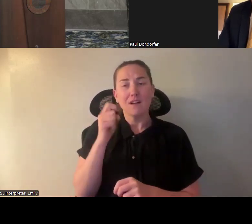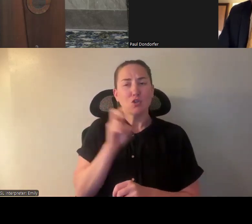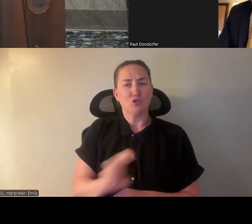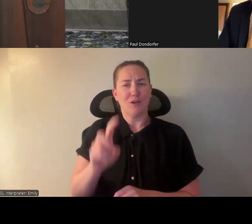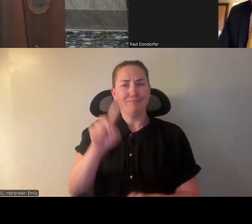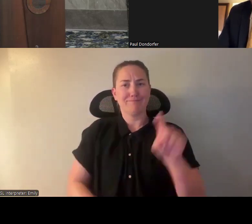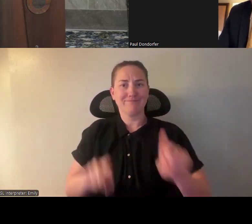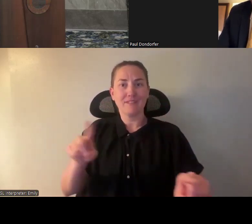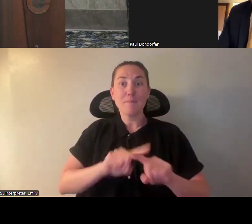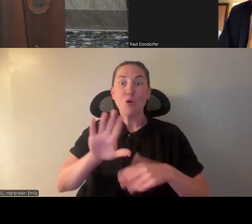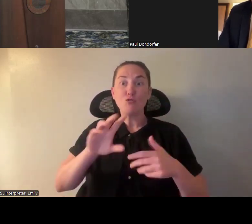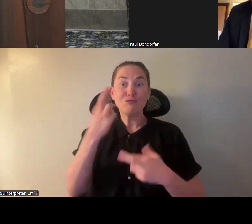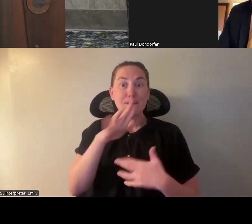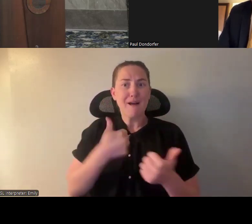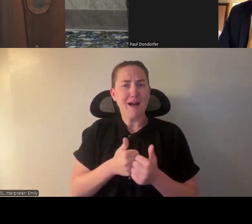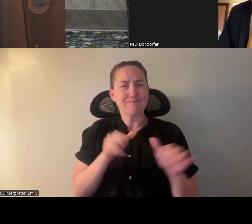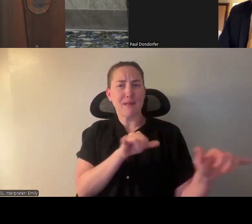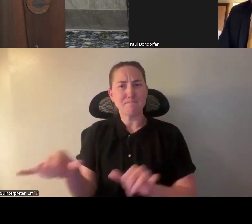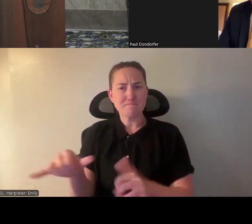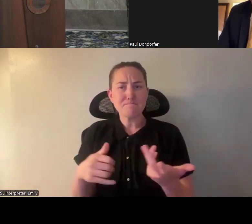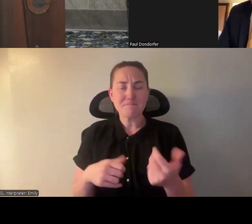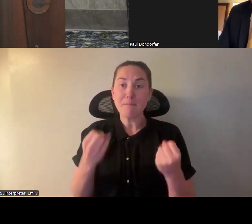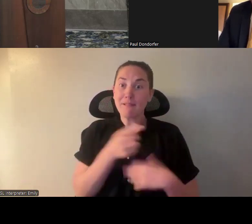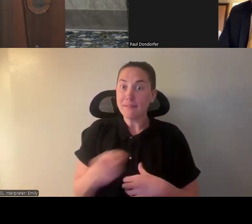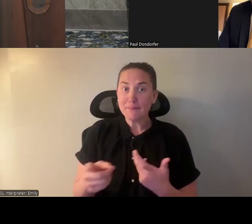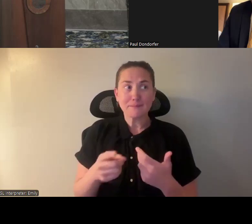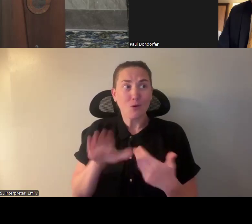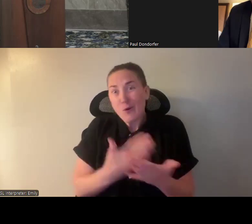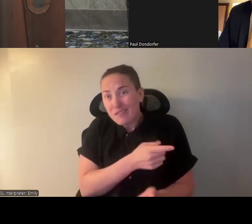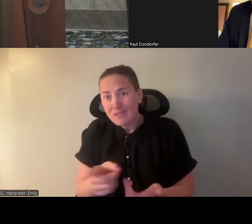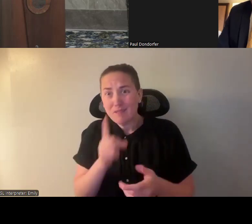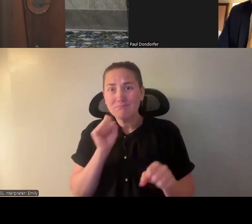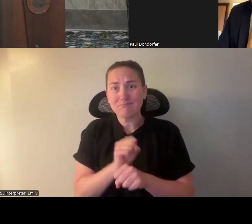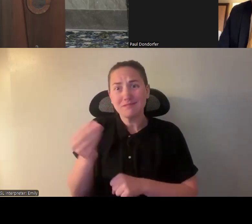reasonings were all the same And most of them if not all of them have told me it's to give their